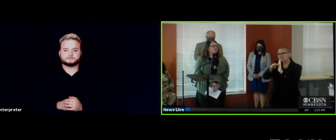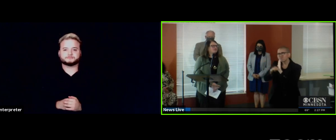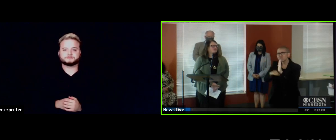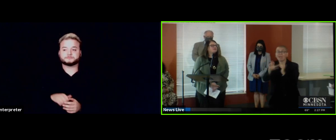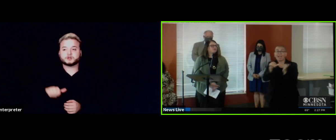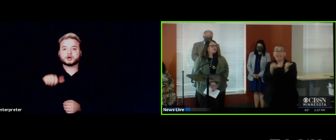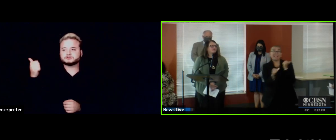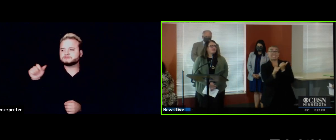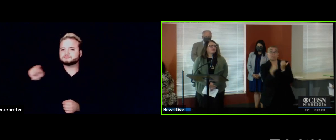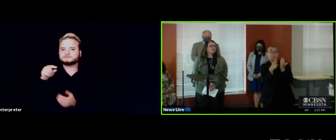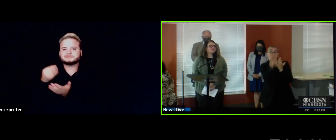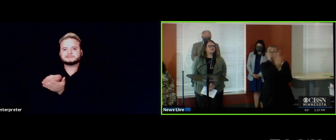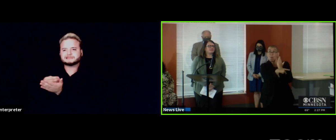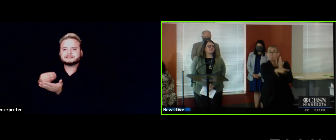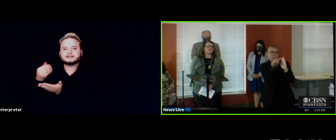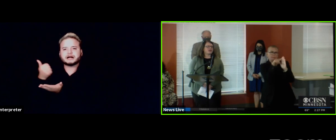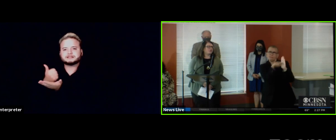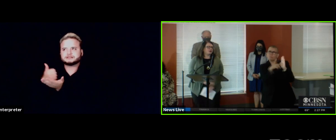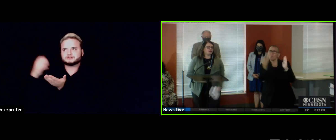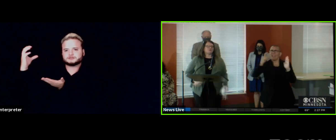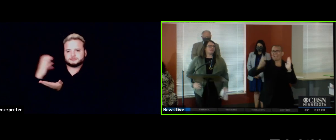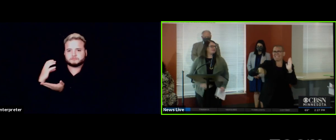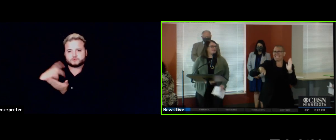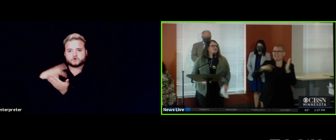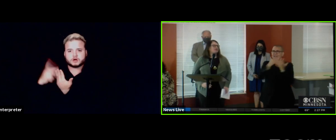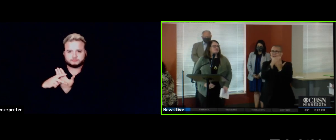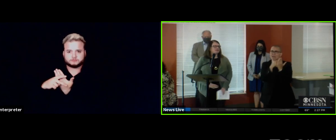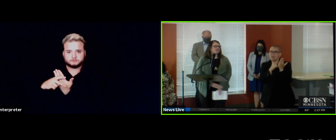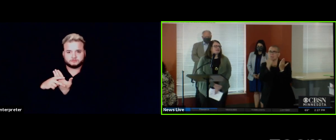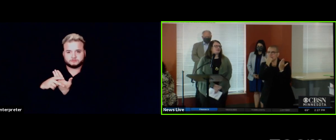Assistance Program providers in the state there's a network. We cover the entire state,